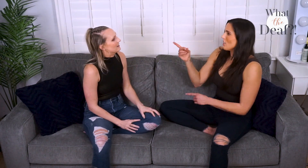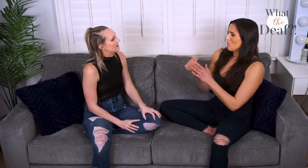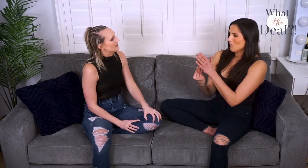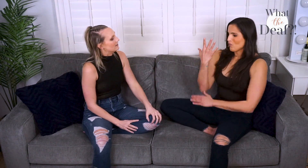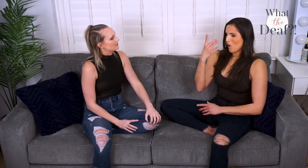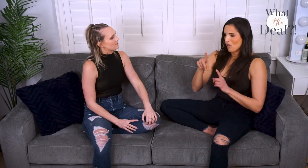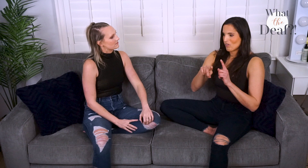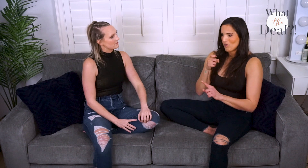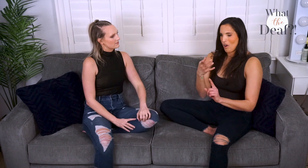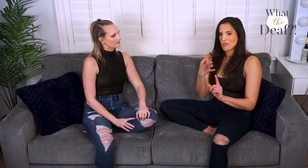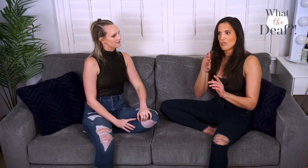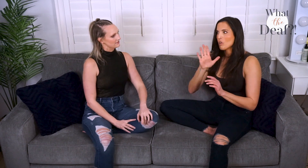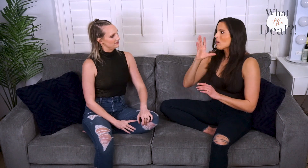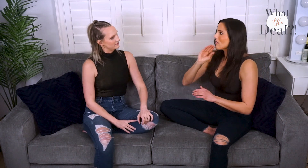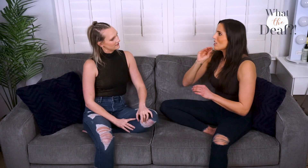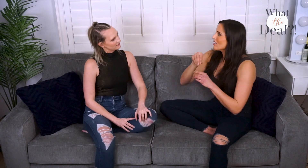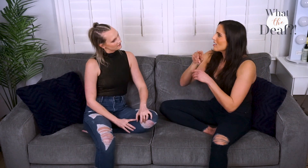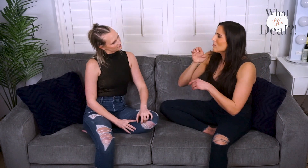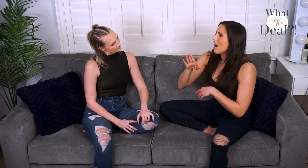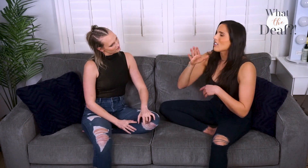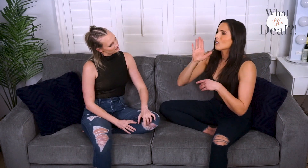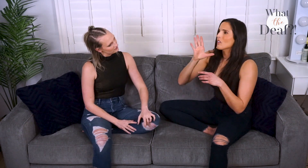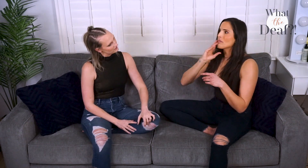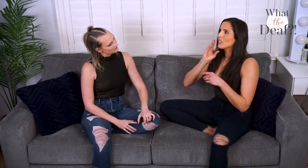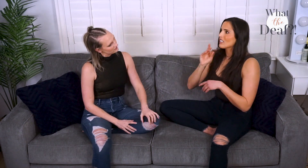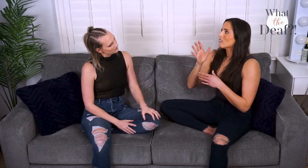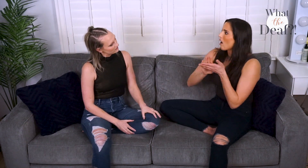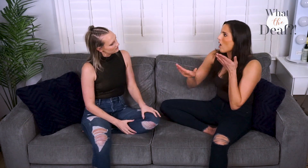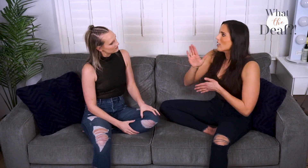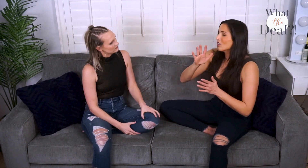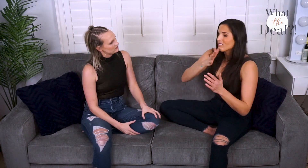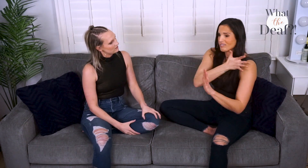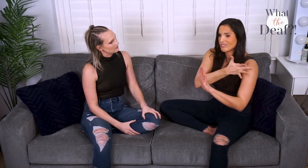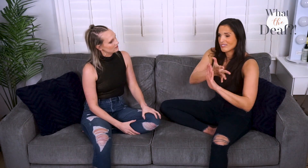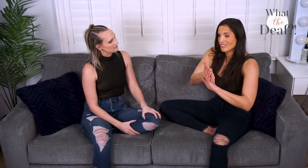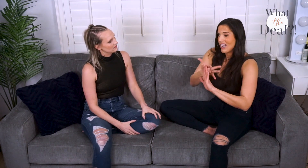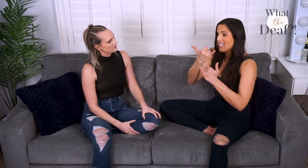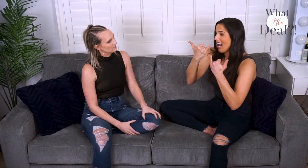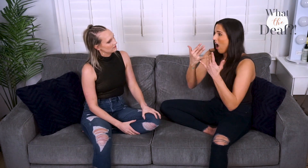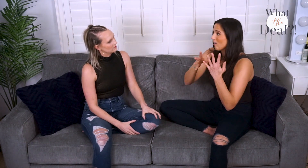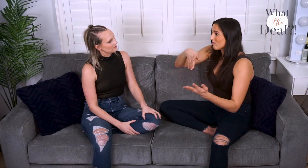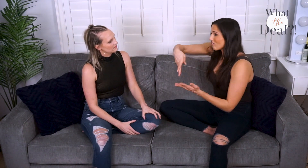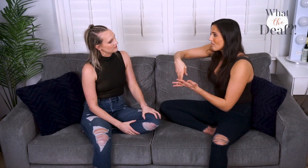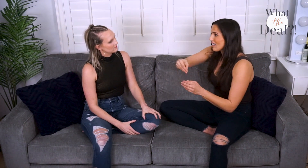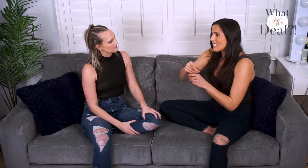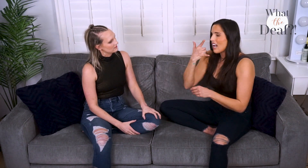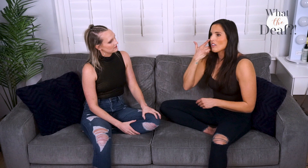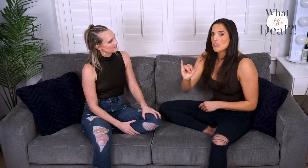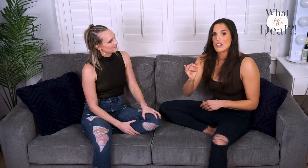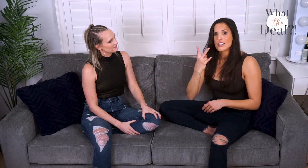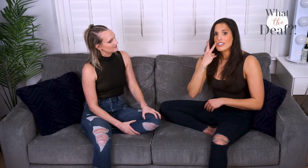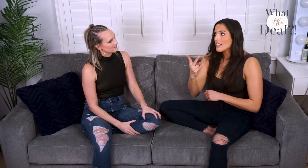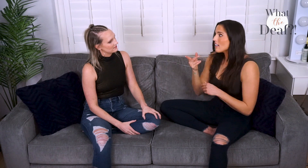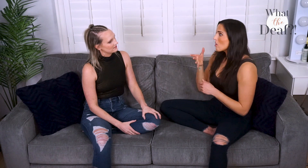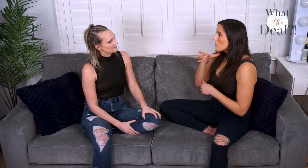And I've seen you grow from your experiences in Nebraska and your experiences in college to now, where you're so rooted in California